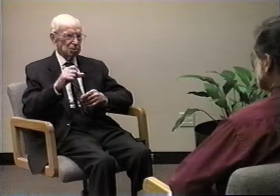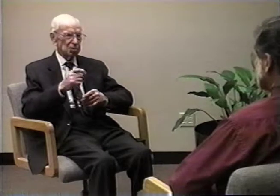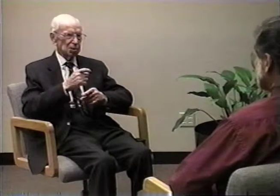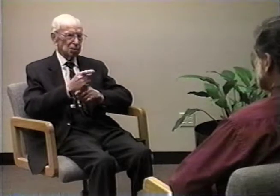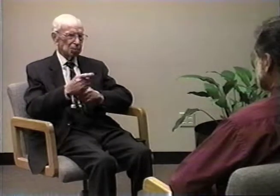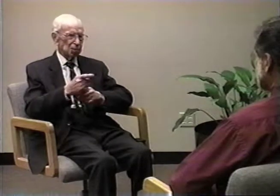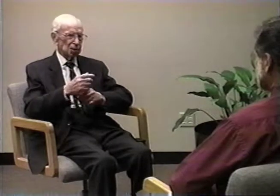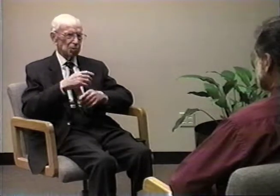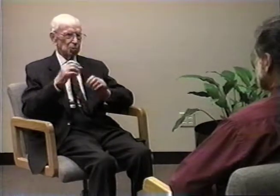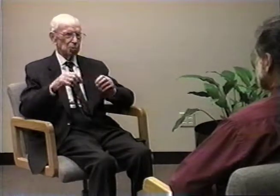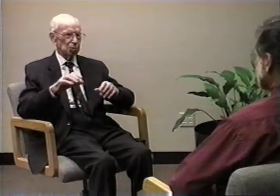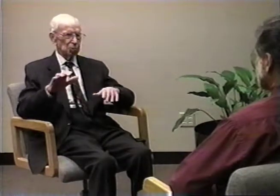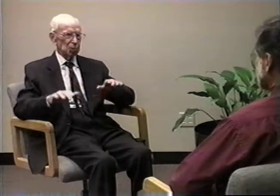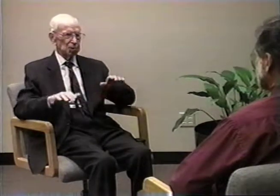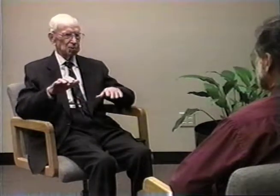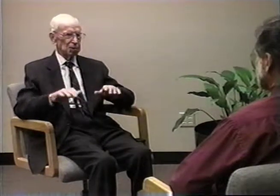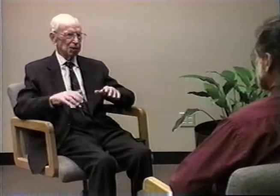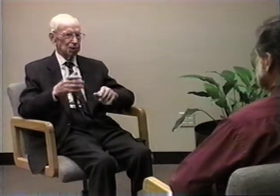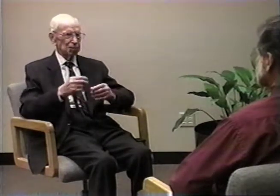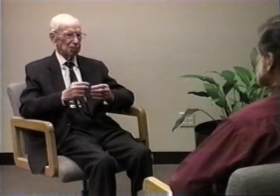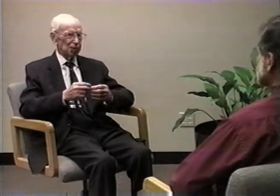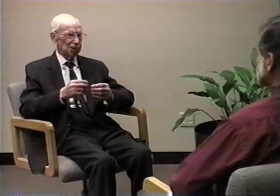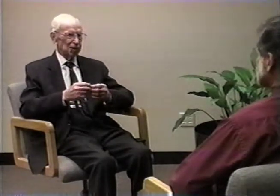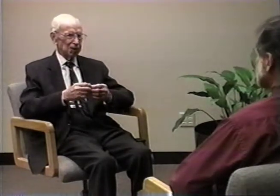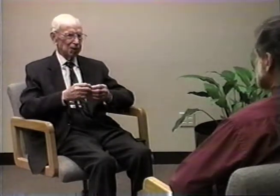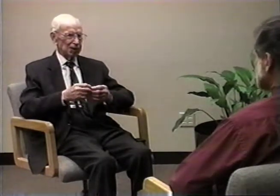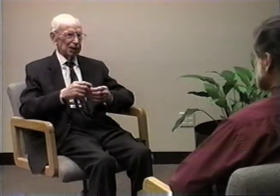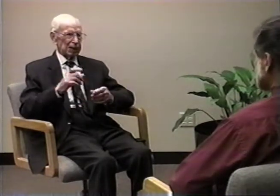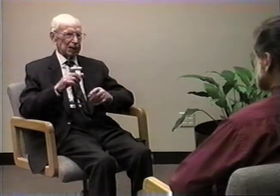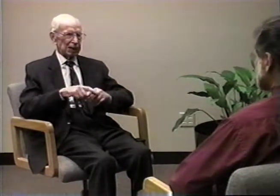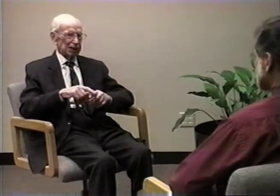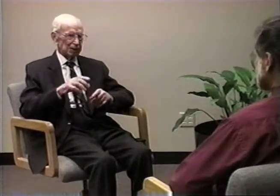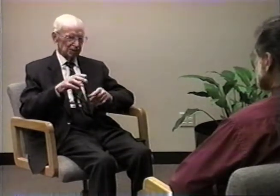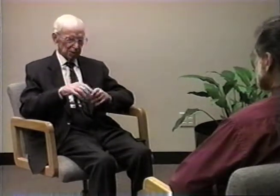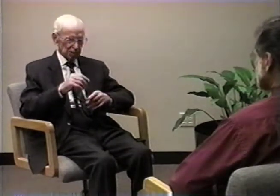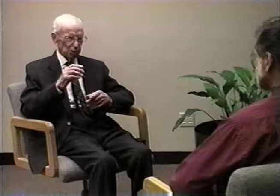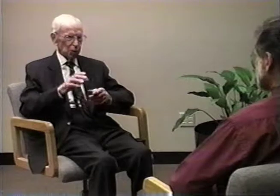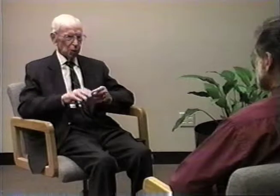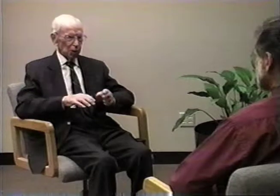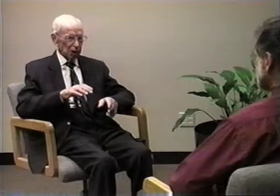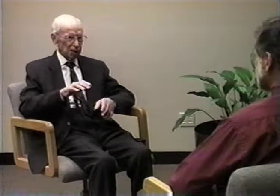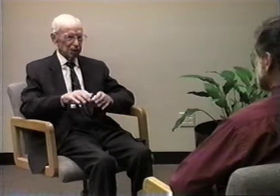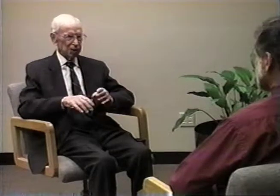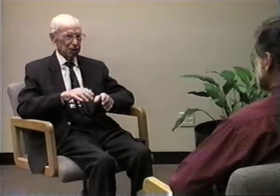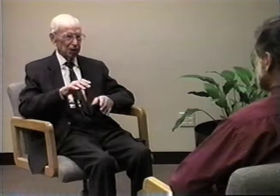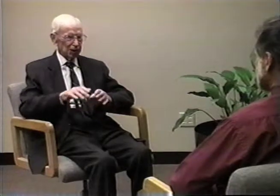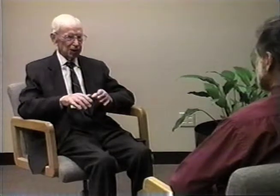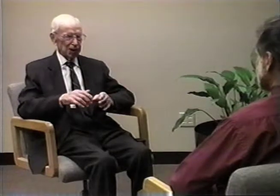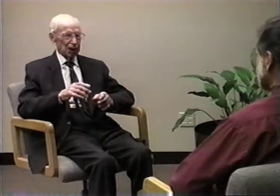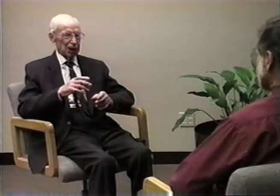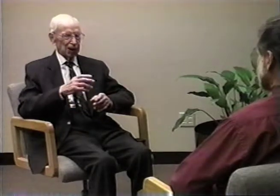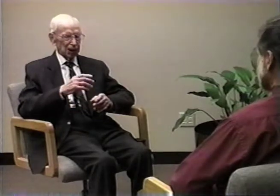It also ruined my balance.